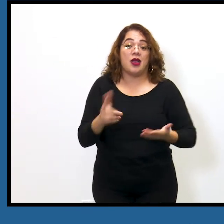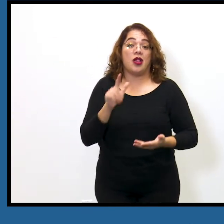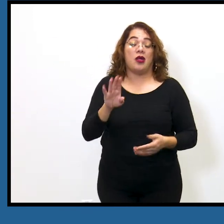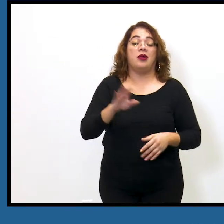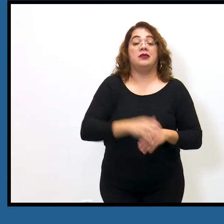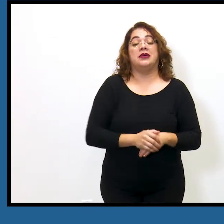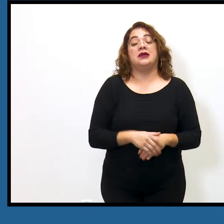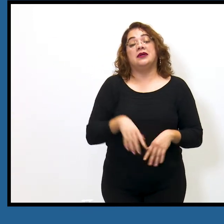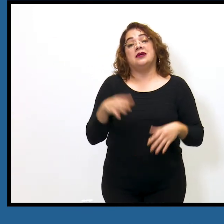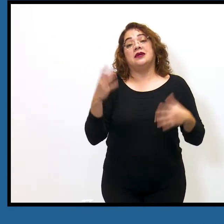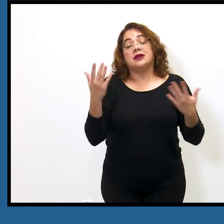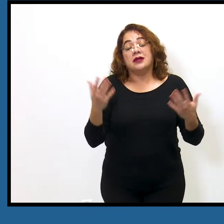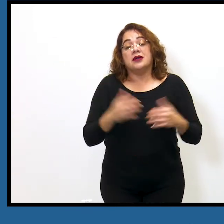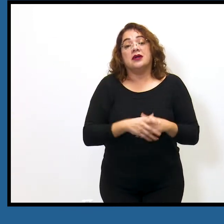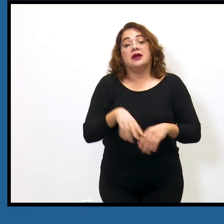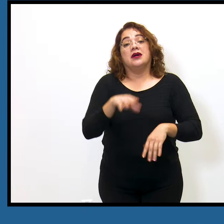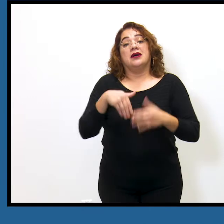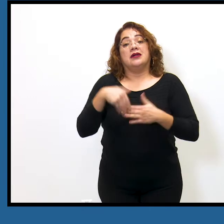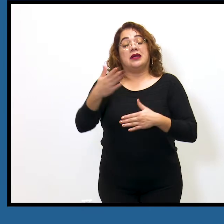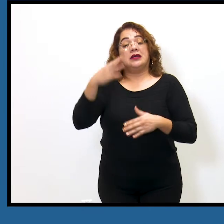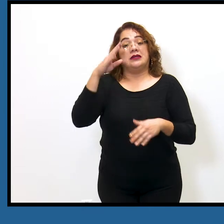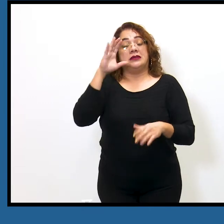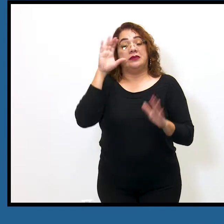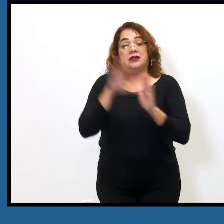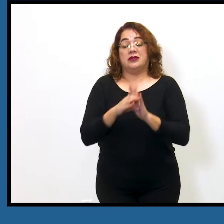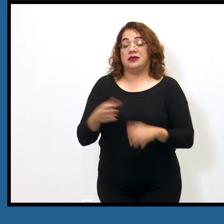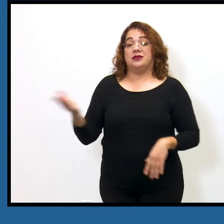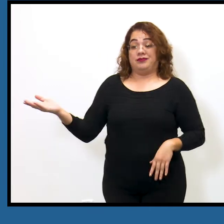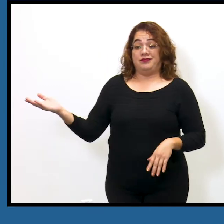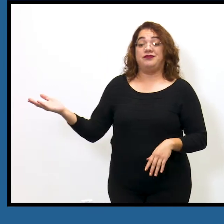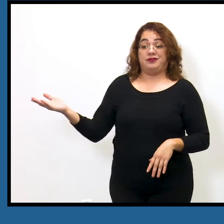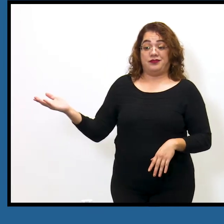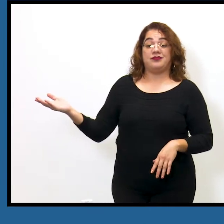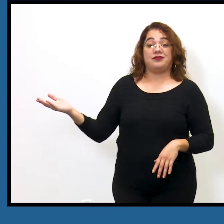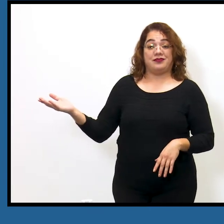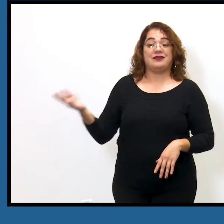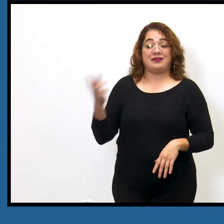and if we know that hospitalizations of course are an indicator of how many people are really